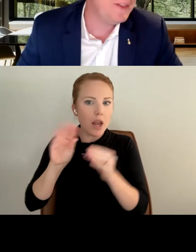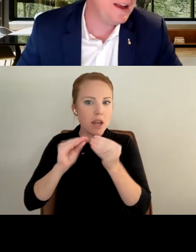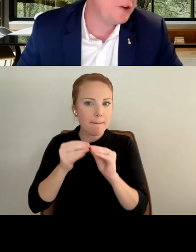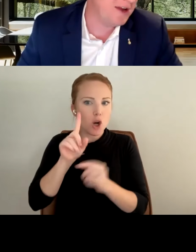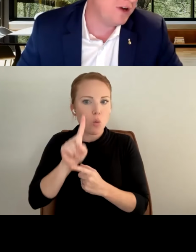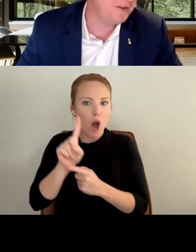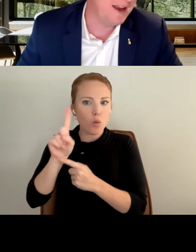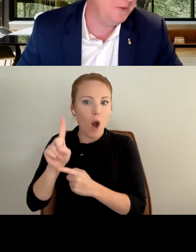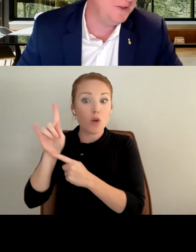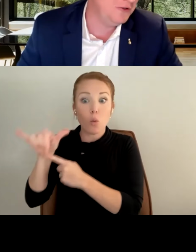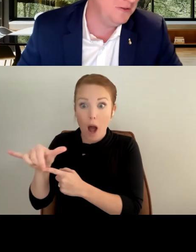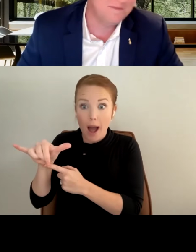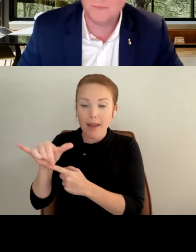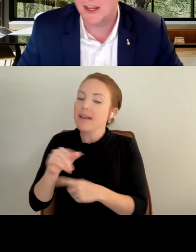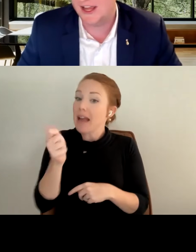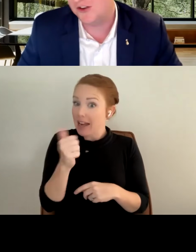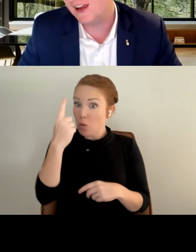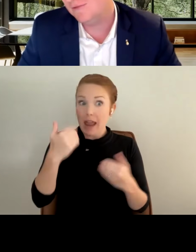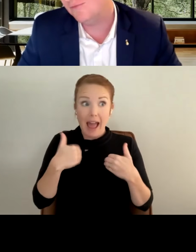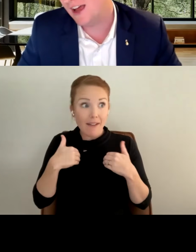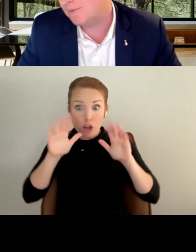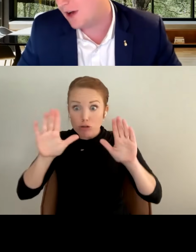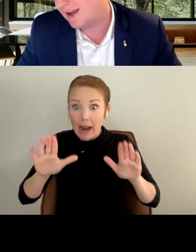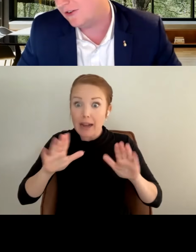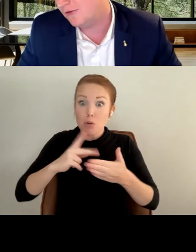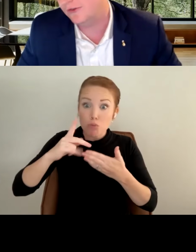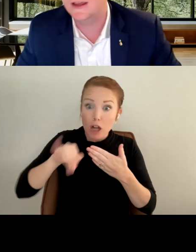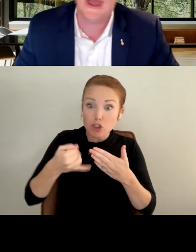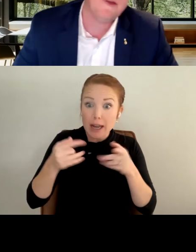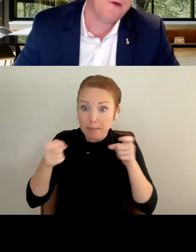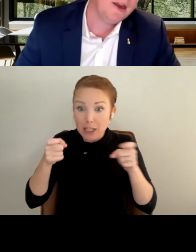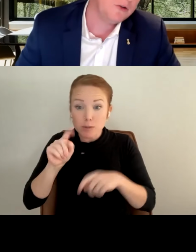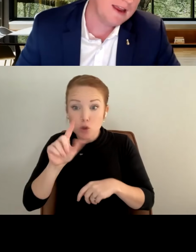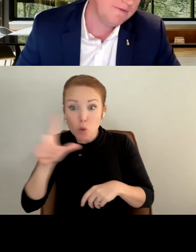there have a great project management tool? Any great time tracking tools? Have you bought a great